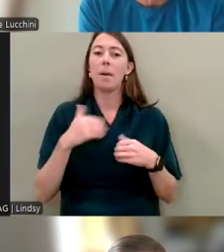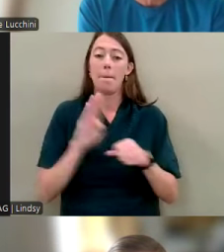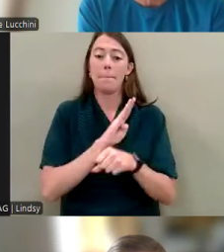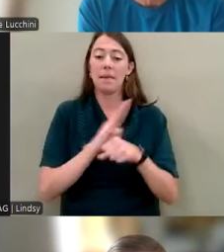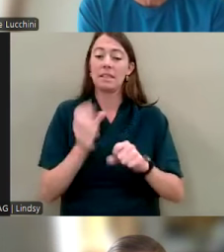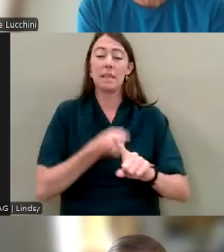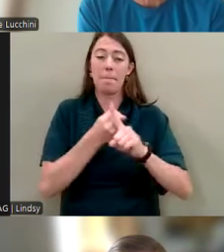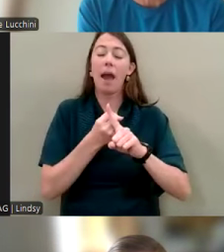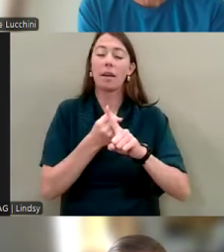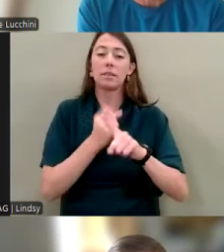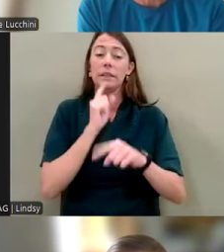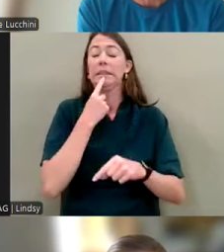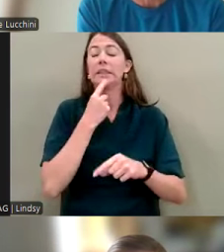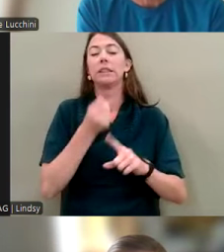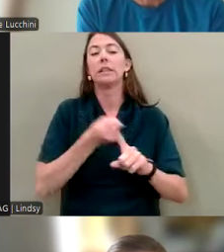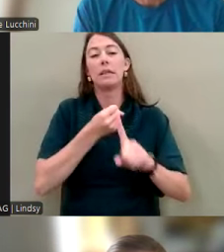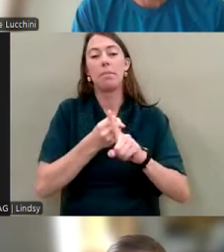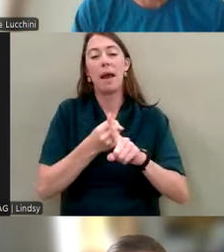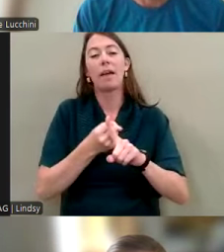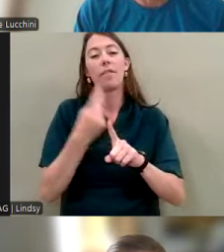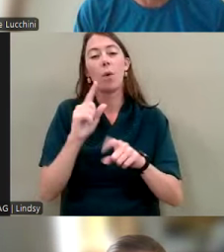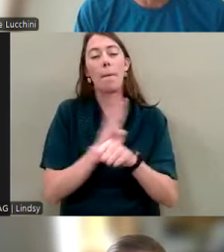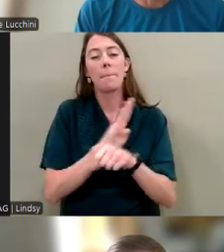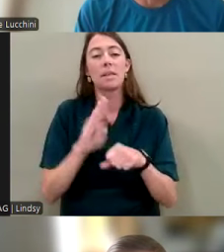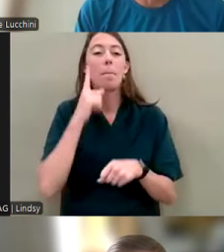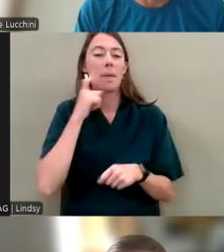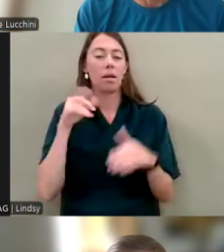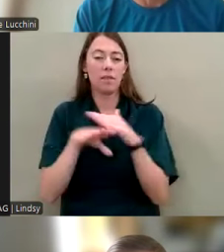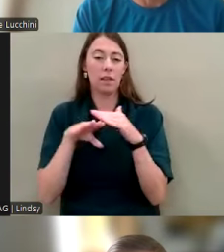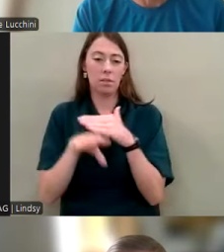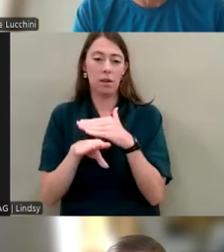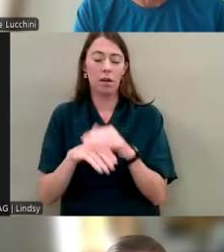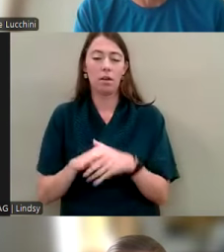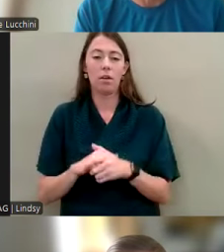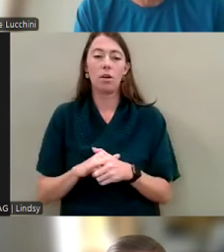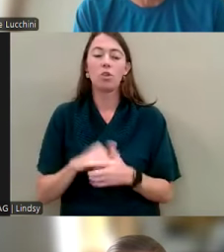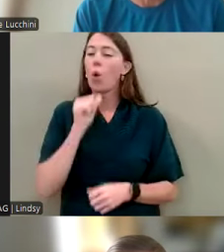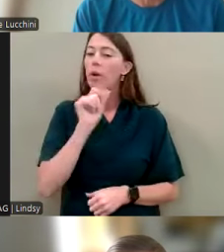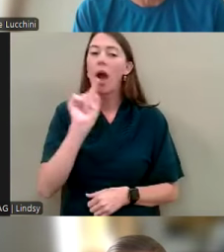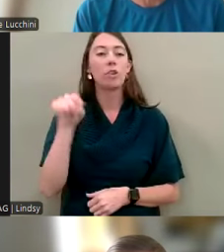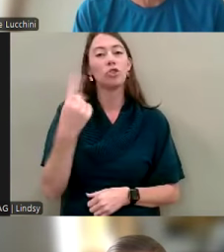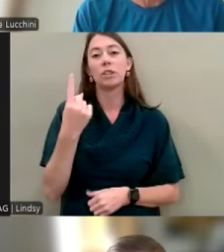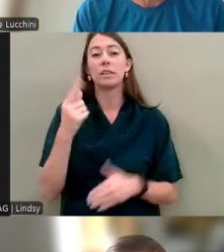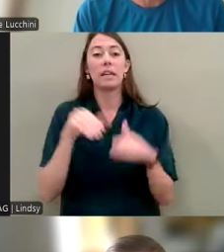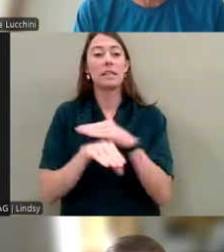need just to consider accessibility in terms of users with different abilities impacted